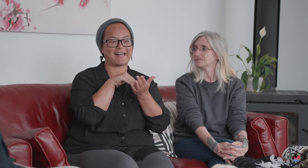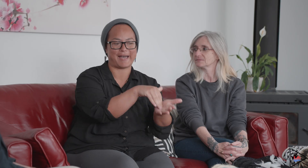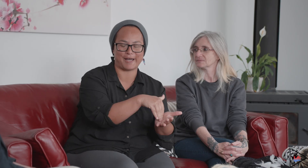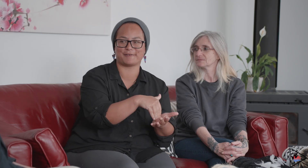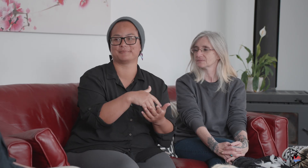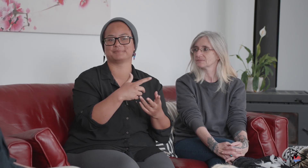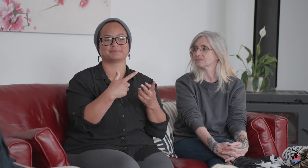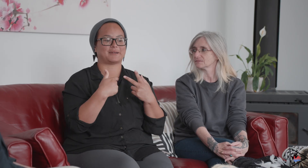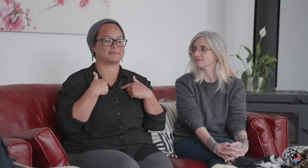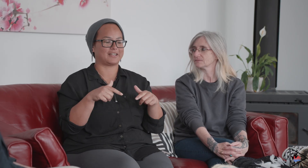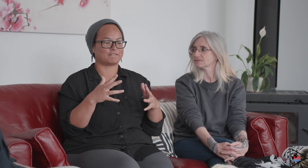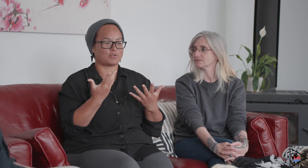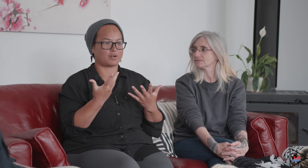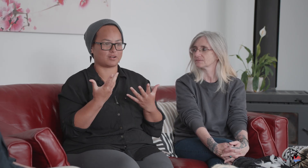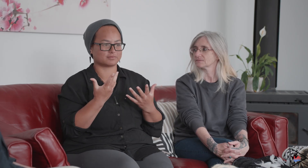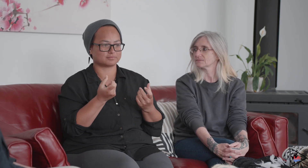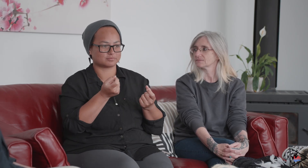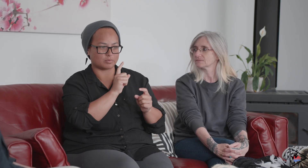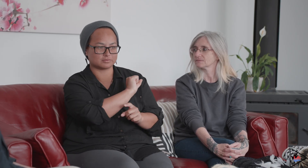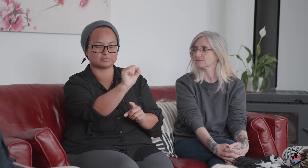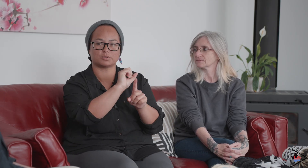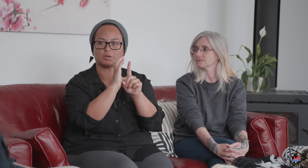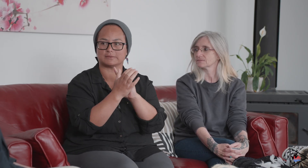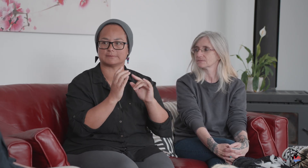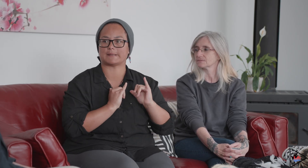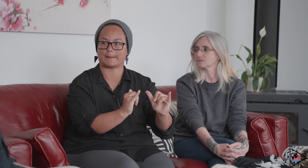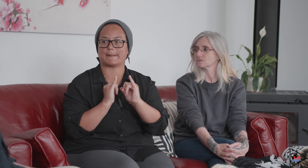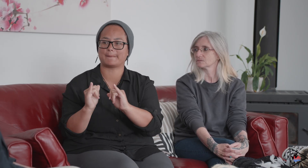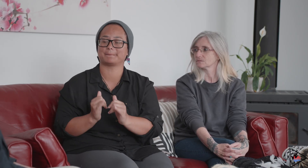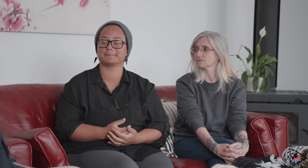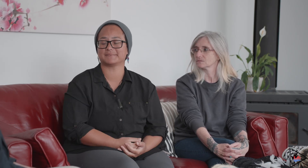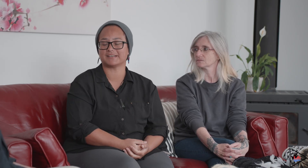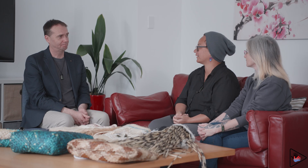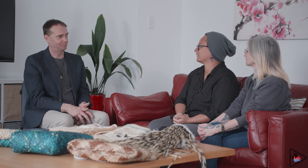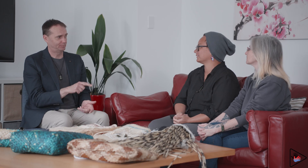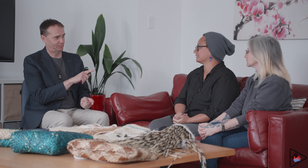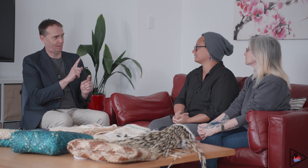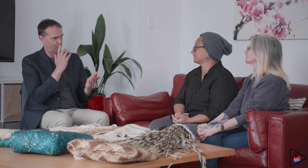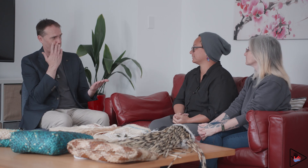that at all. I don't feel that way. It's about me helping others and for those who of us who share